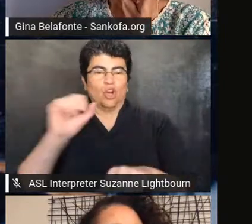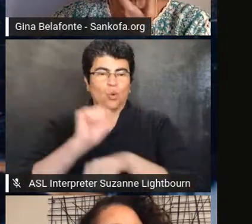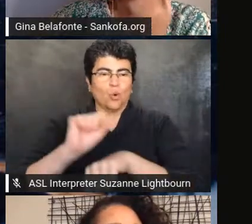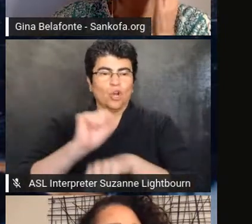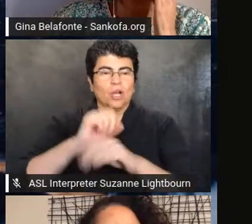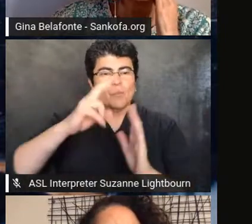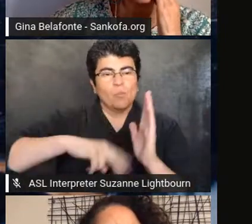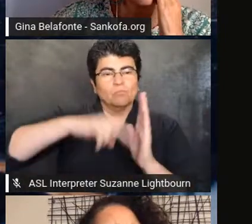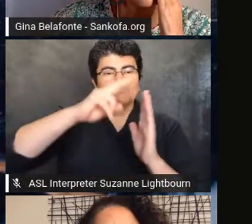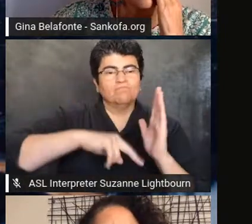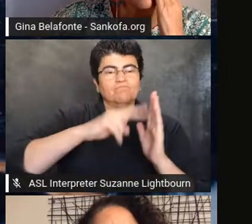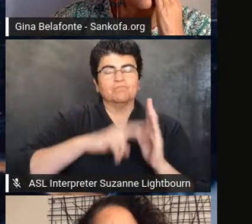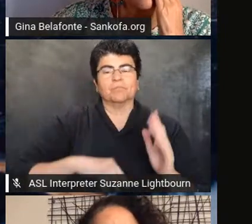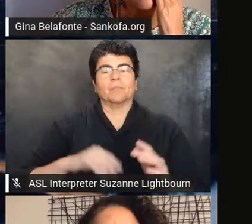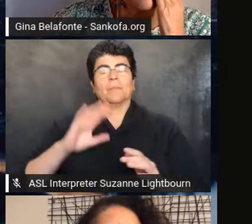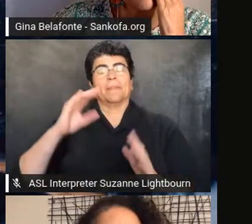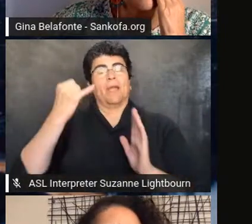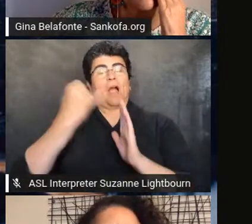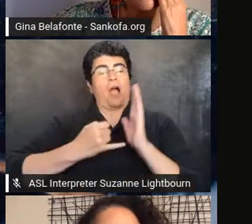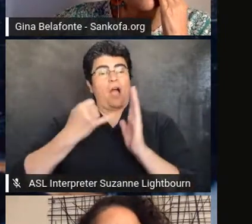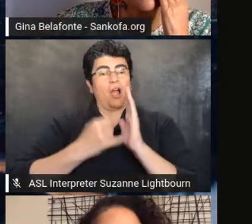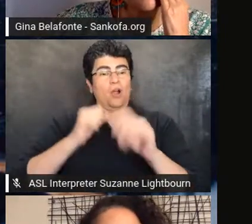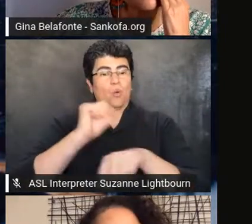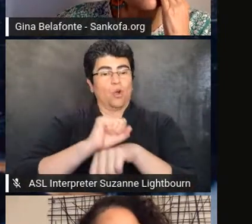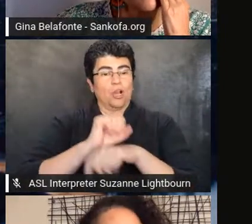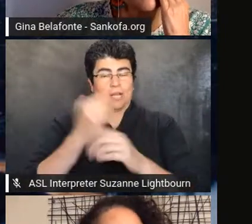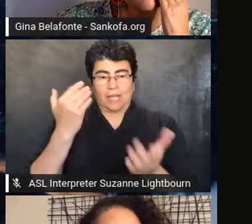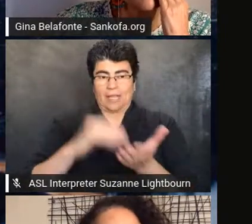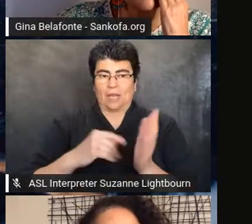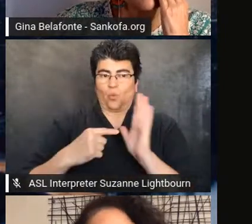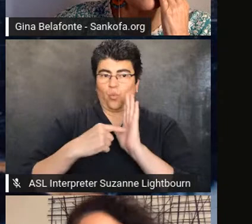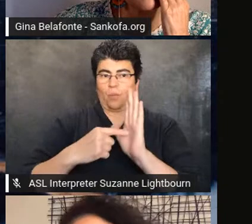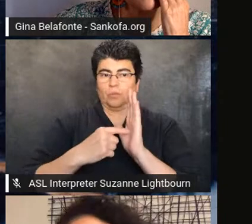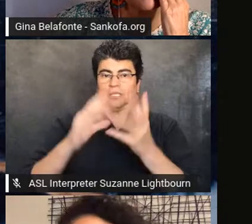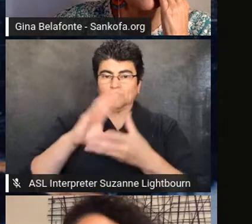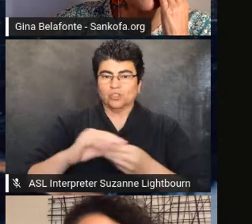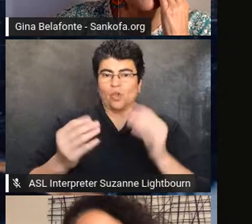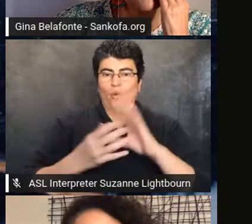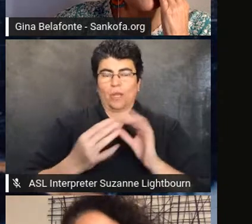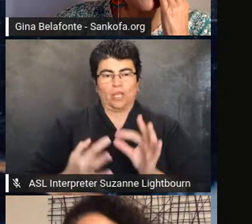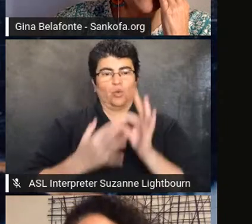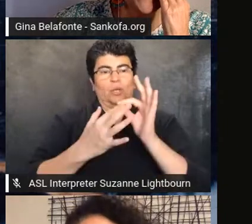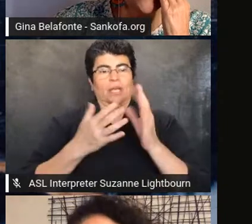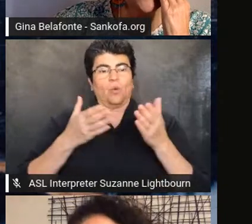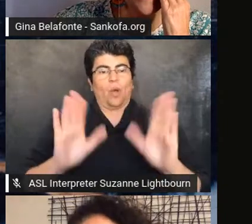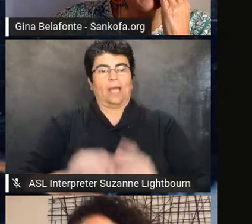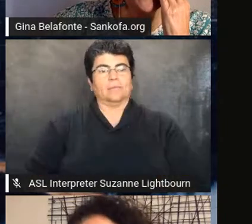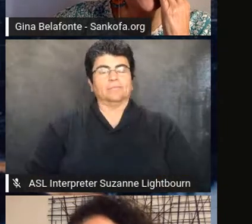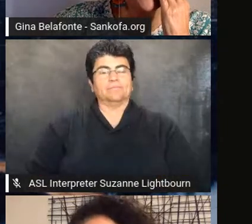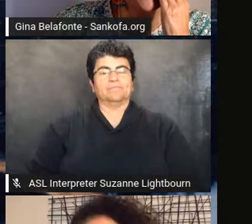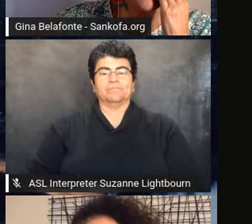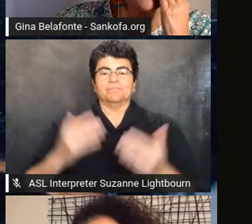so the artwork again represents a story in a unique way. And the next slide, please.